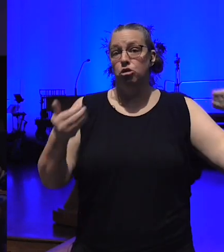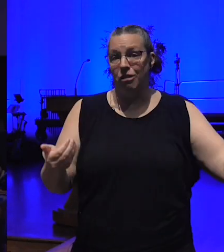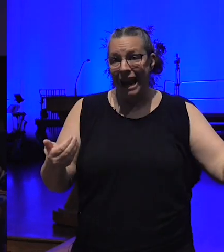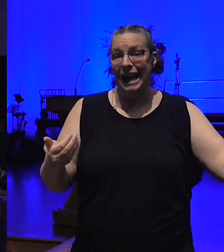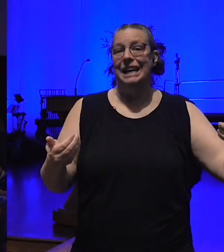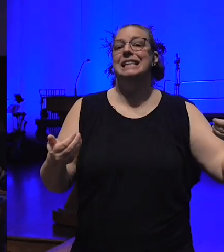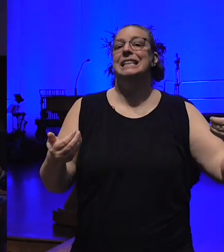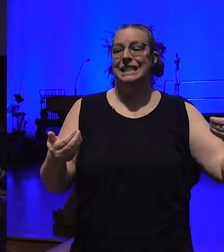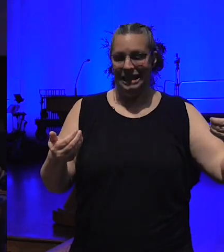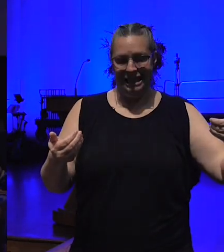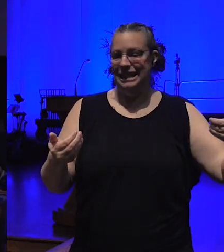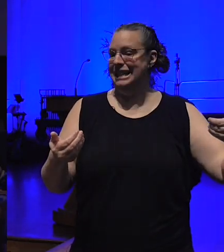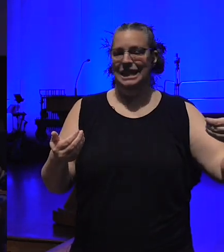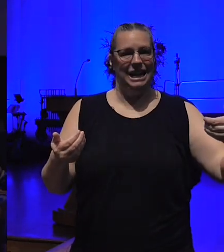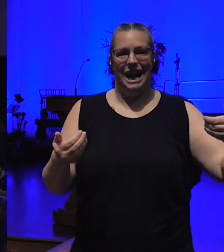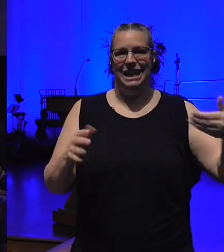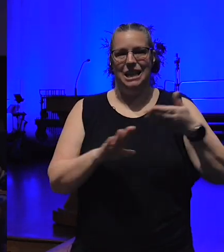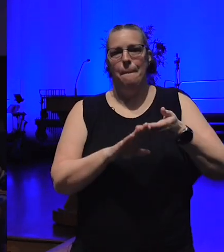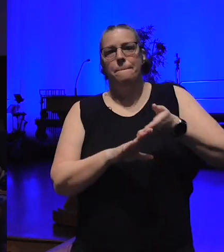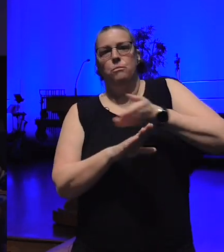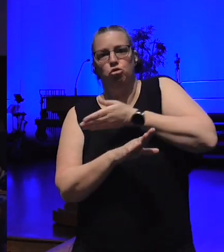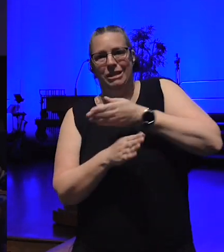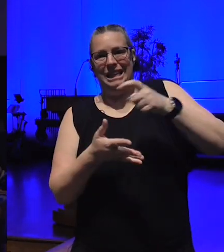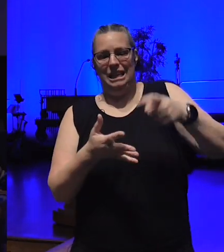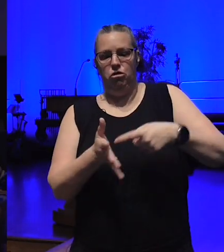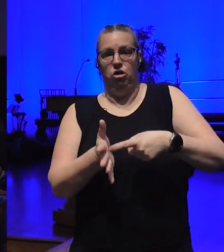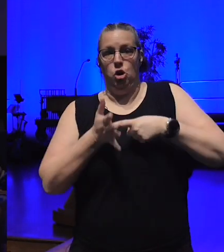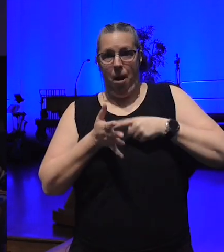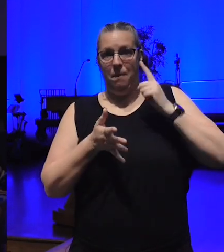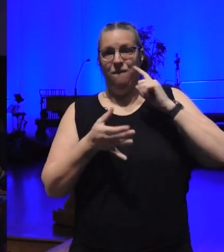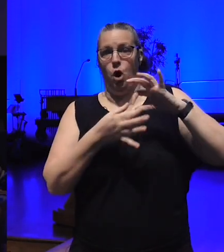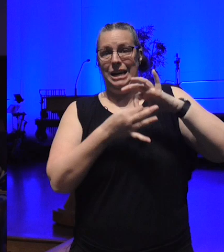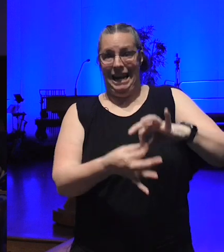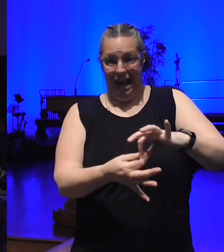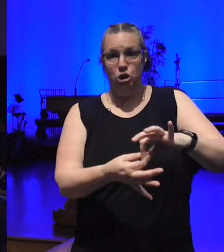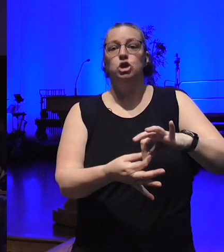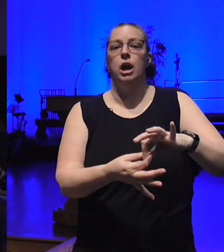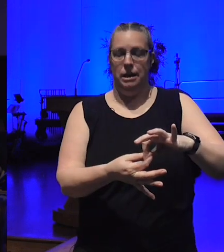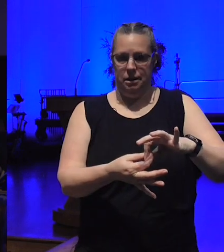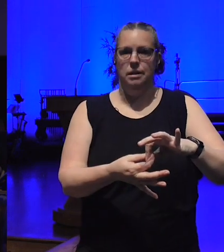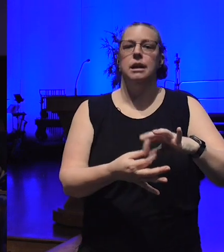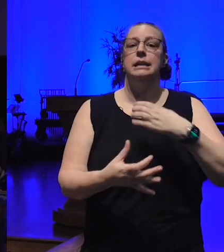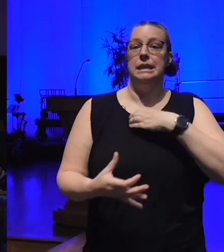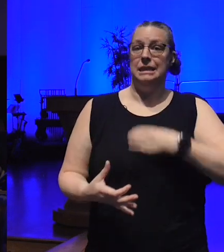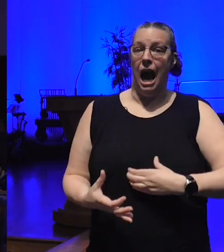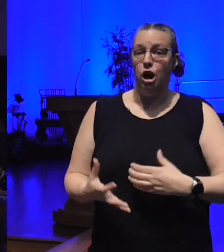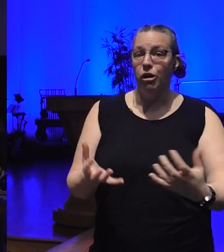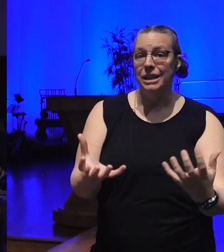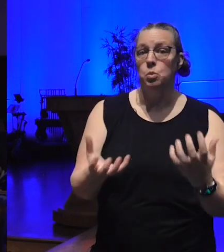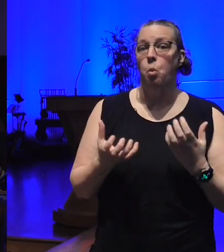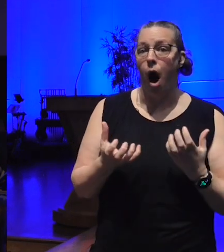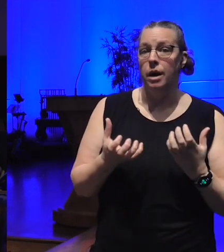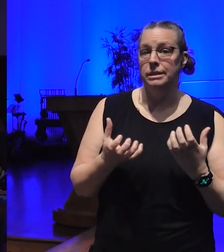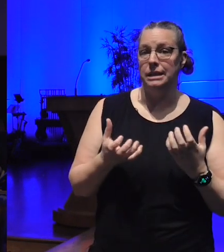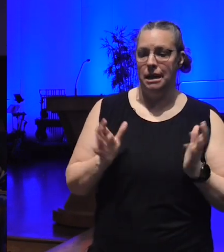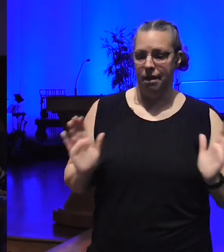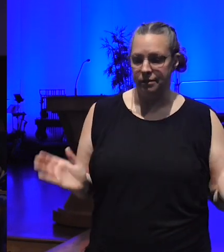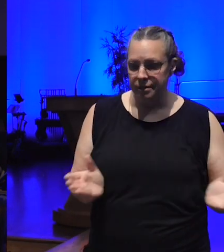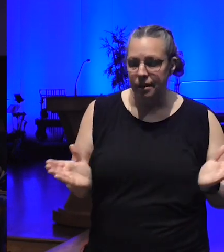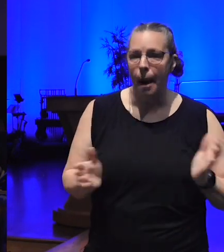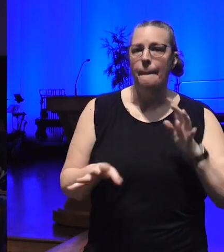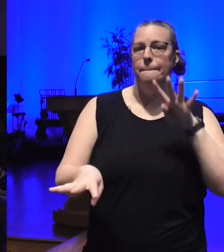connection if love is about having desire is about wanting it is stoked by mystery distance and the